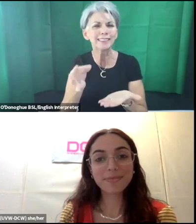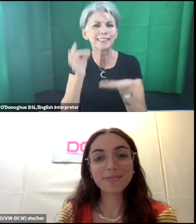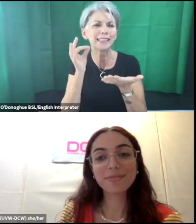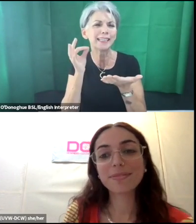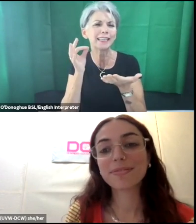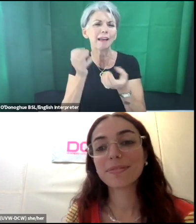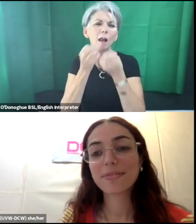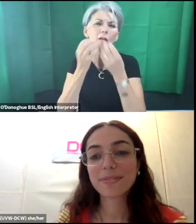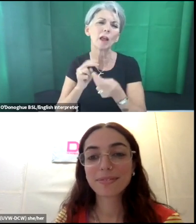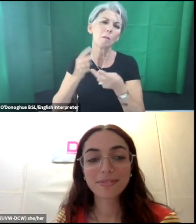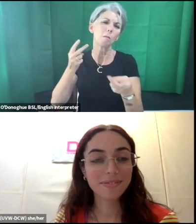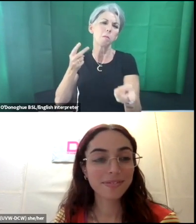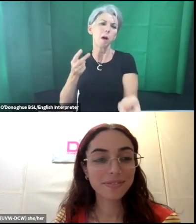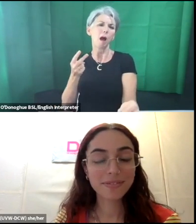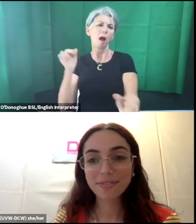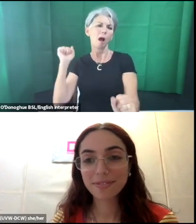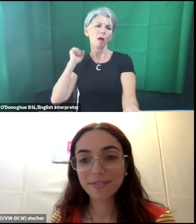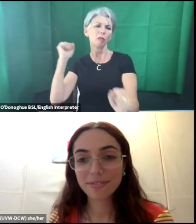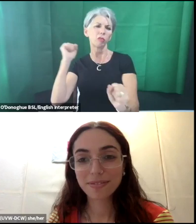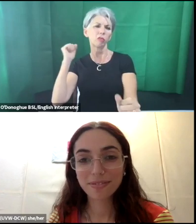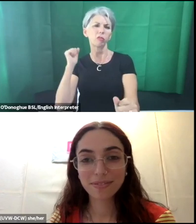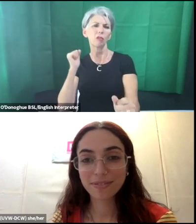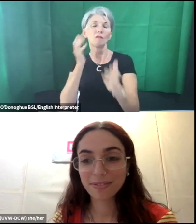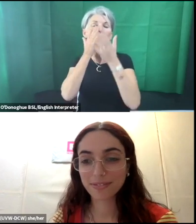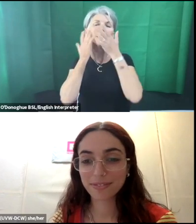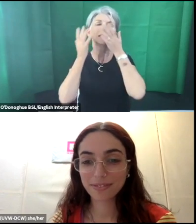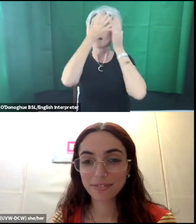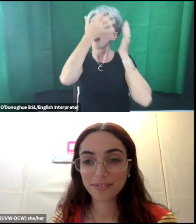bath" and "Ooh, I'm gonna put on a face mask and relax," but actually